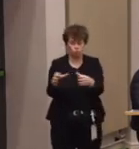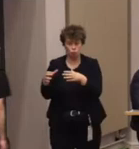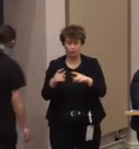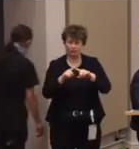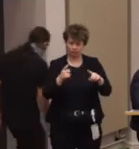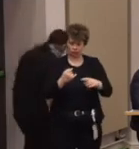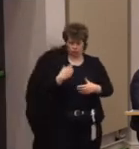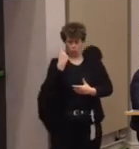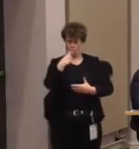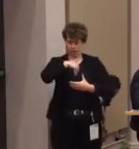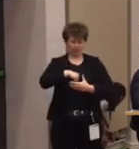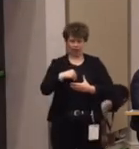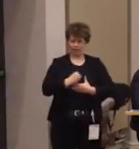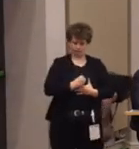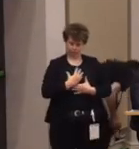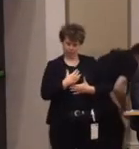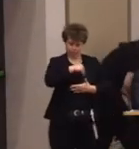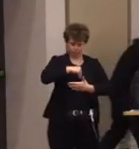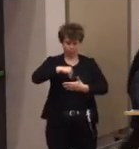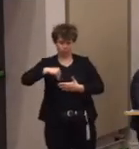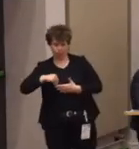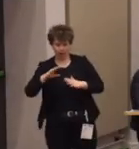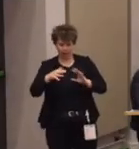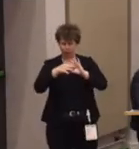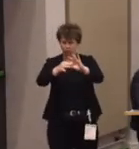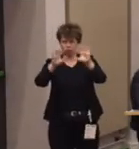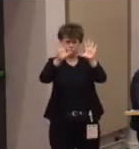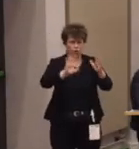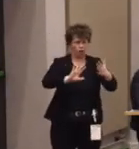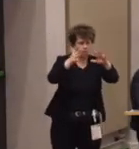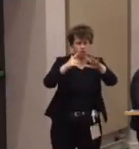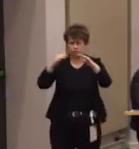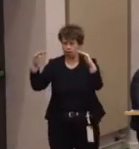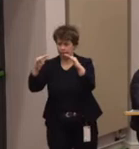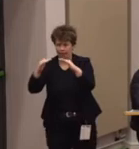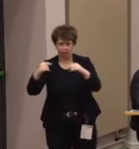conflict crises and climate change focusing from (indiscernible) lens and also focusing